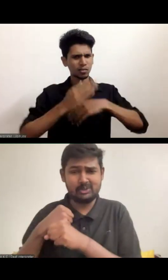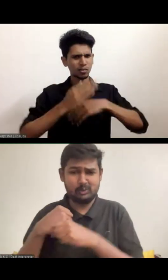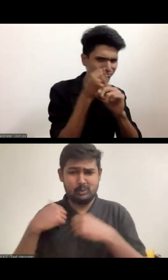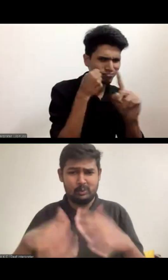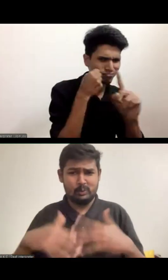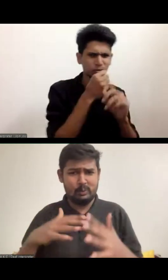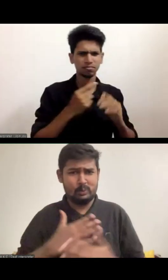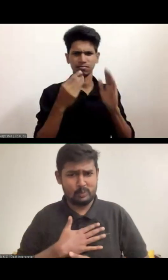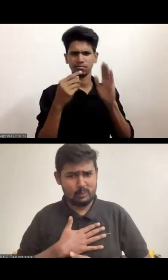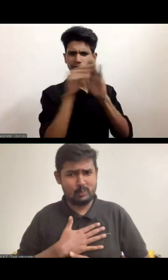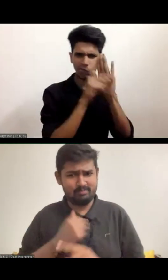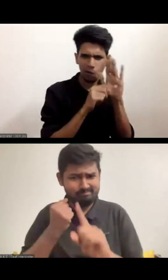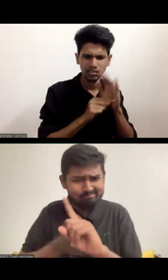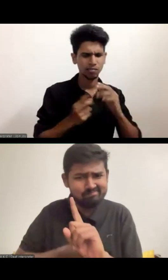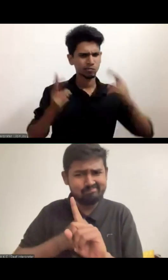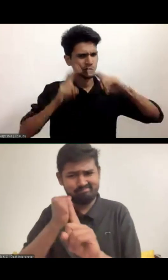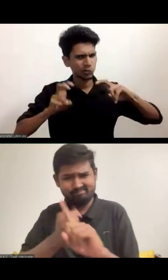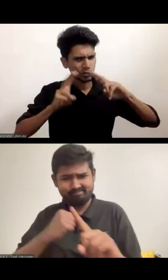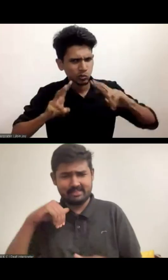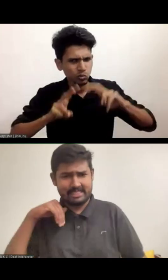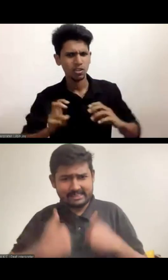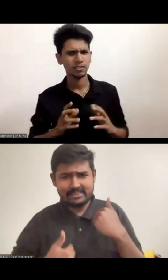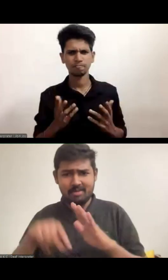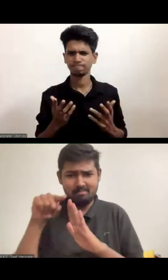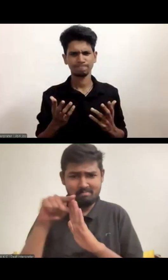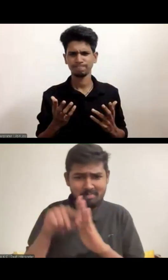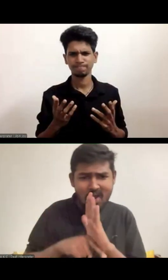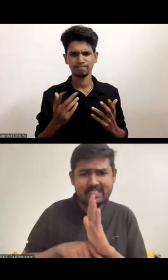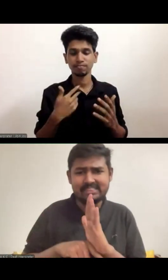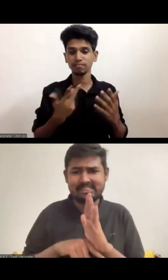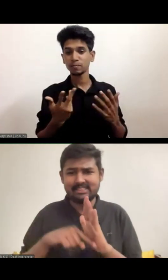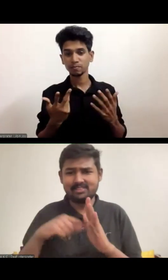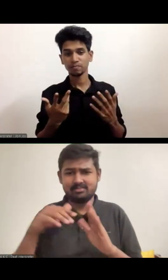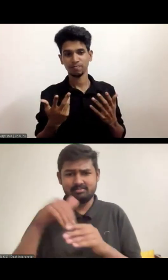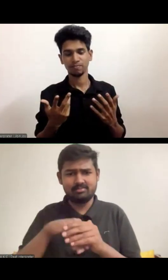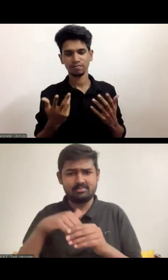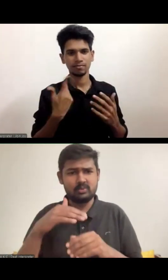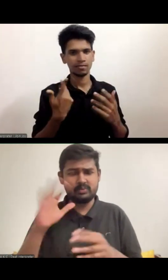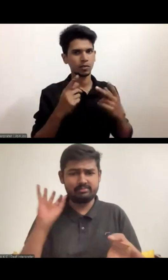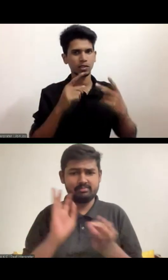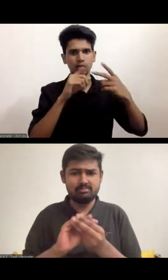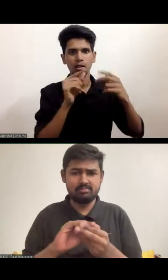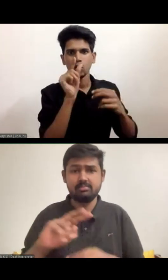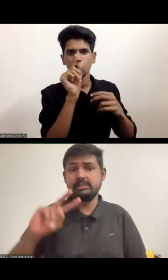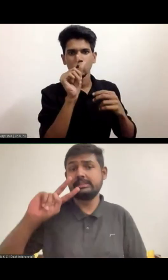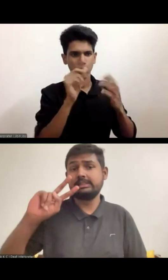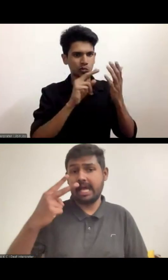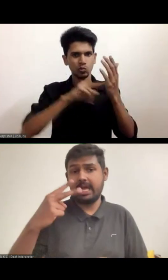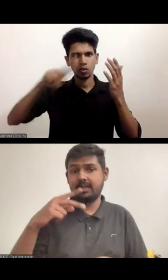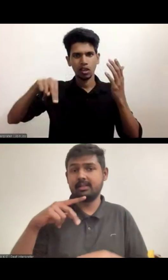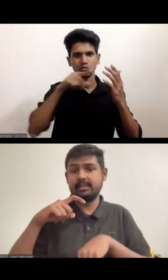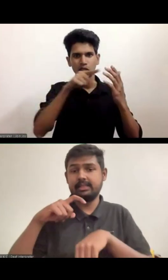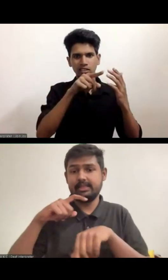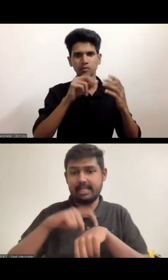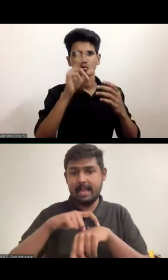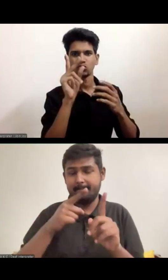And I've also been as a second term member of the United Nations Internet Governance Forum Multi